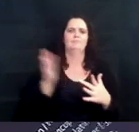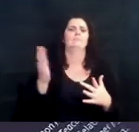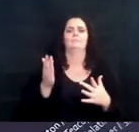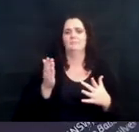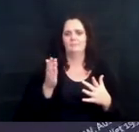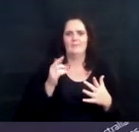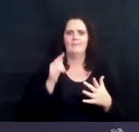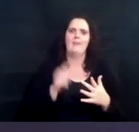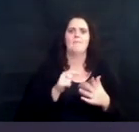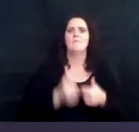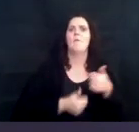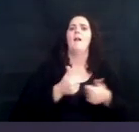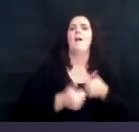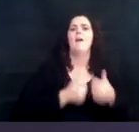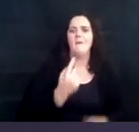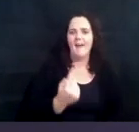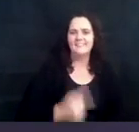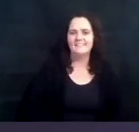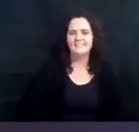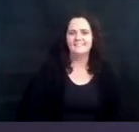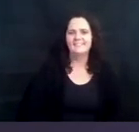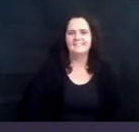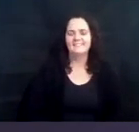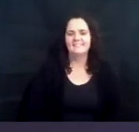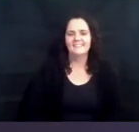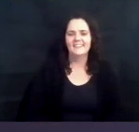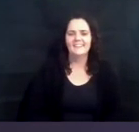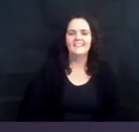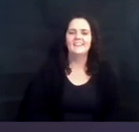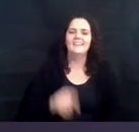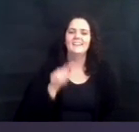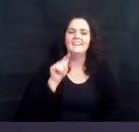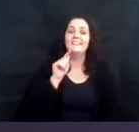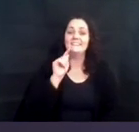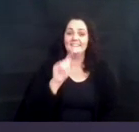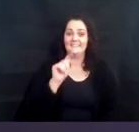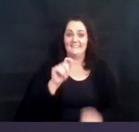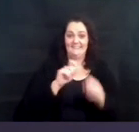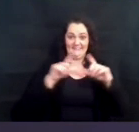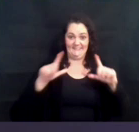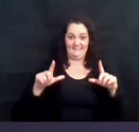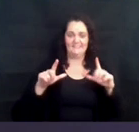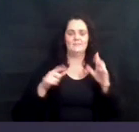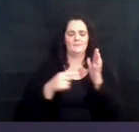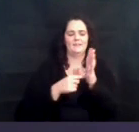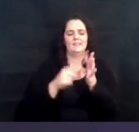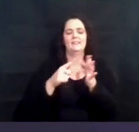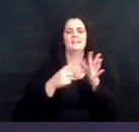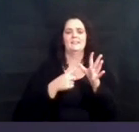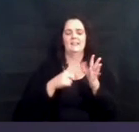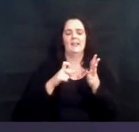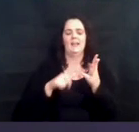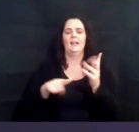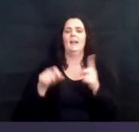Alright, so there's the Olive Cotton and this is a work called ‘Teacup Ballet’,